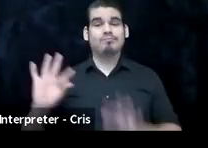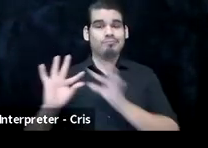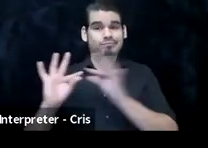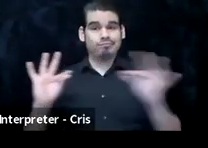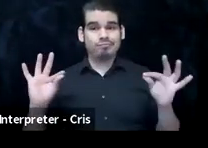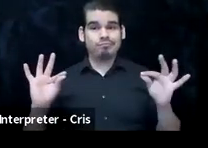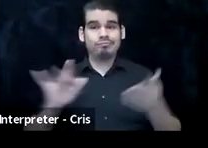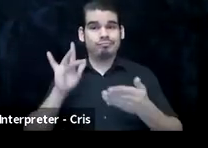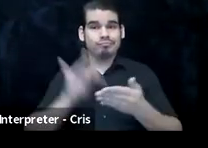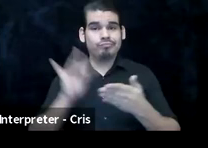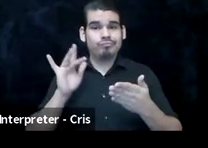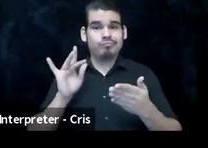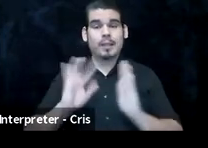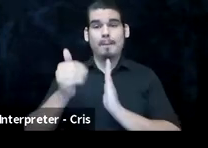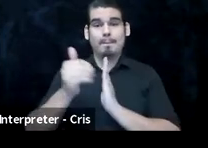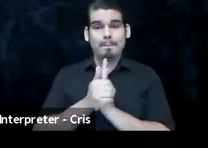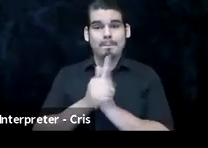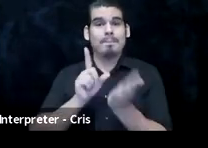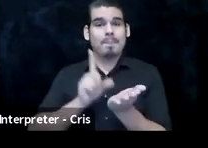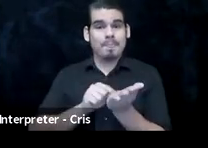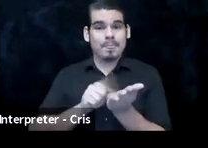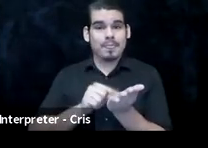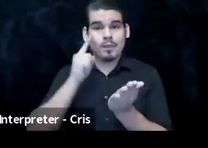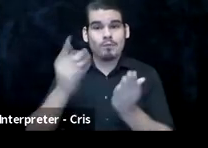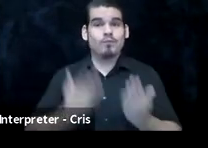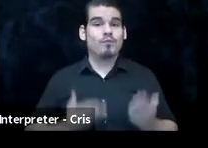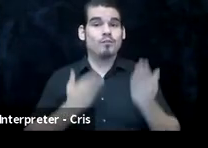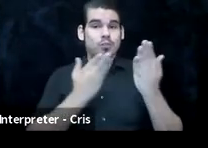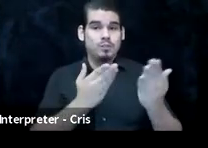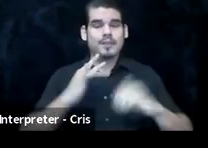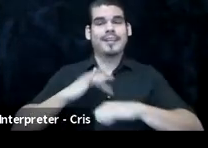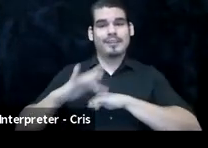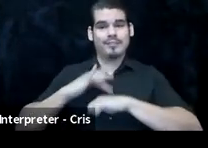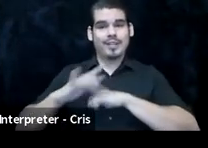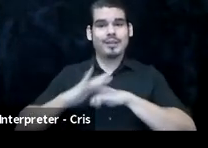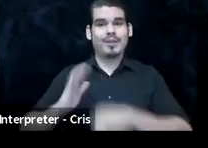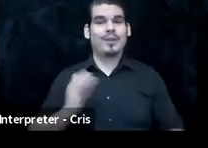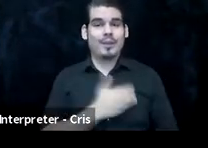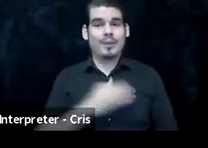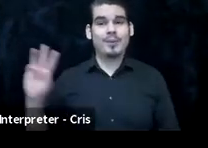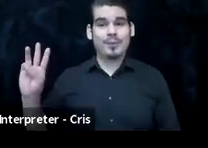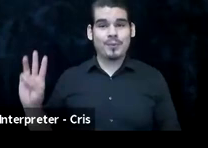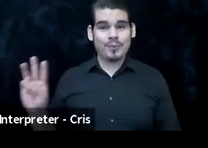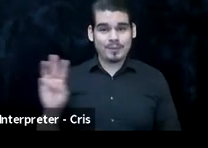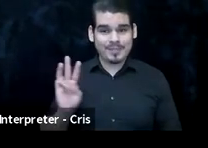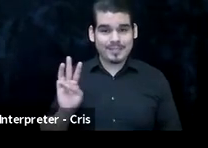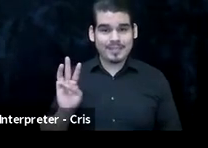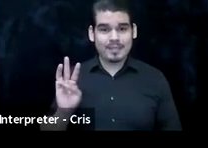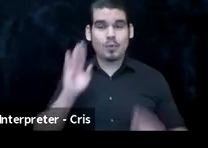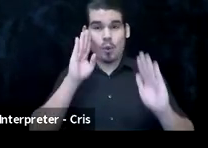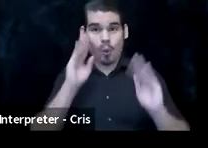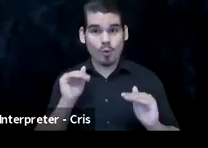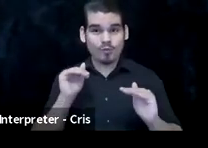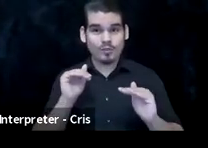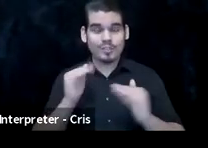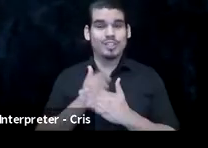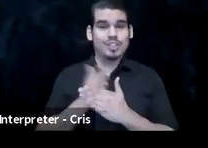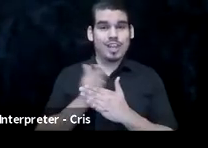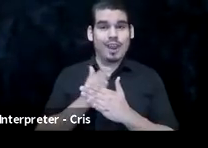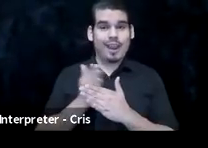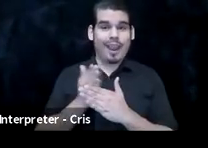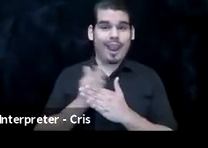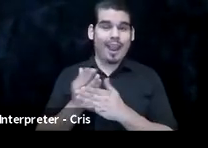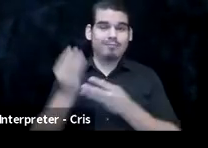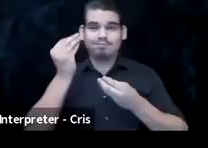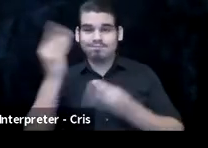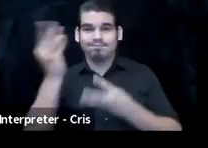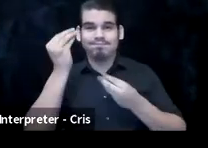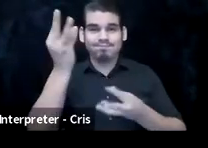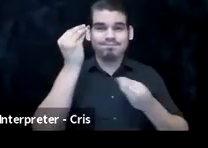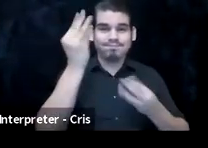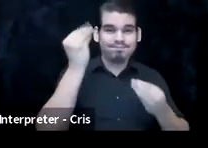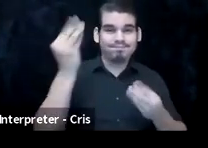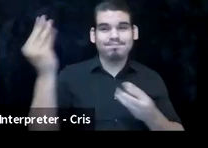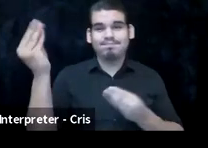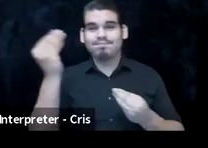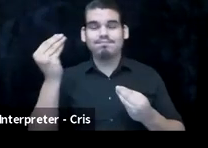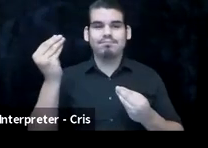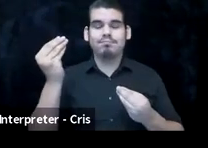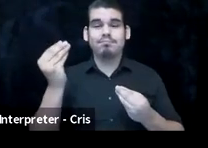Katherine Squire: of resolutions, it is available on our website so obviously we hope that everyone has been has been sharing that, but if you we just encourage you to have a refresher and take a look at that before GA.